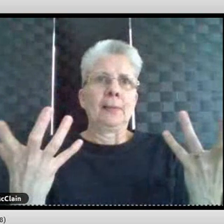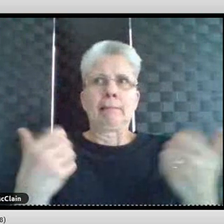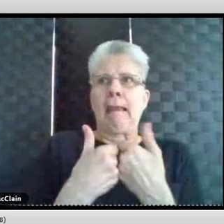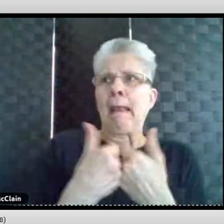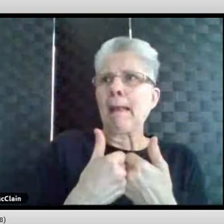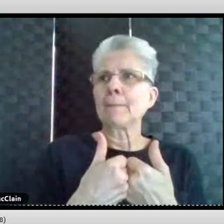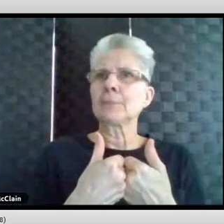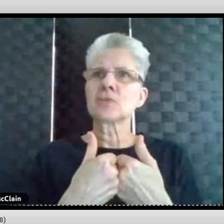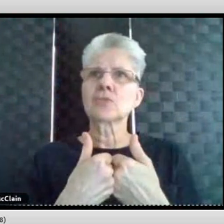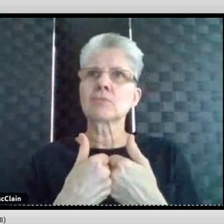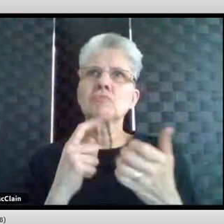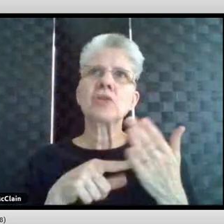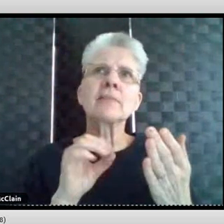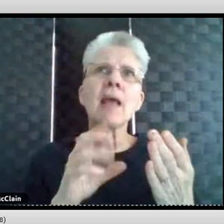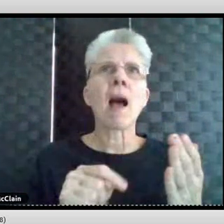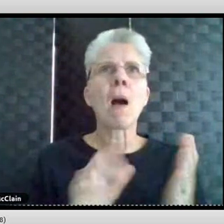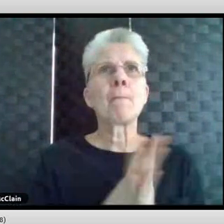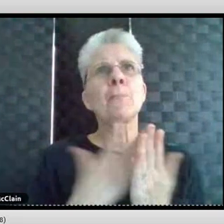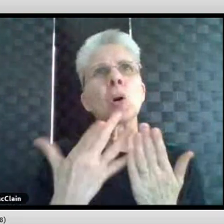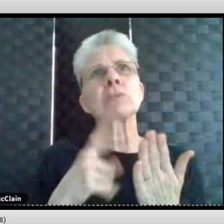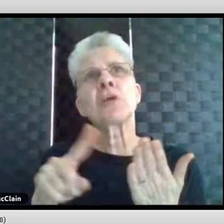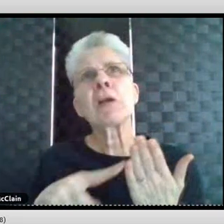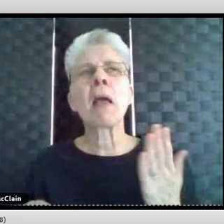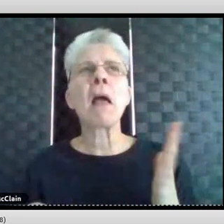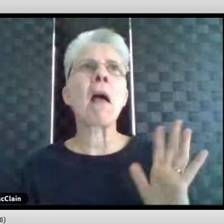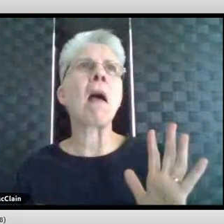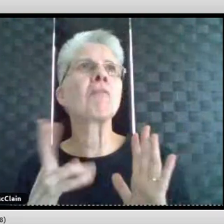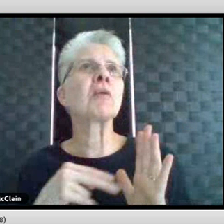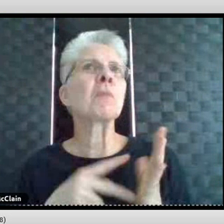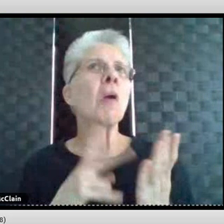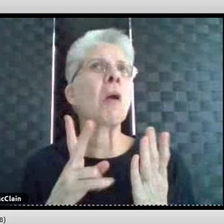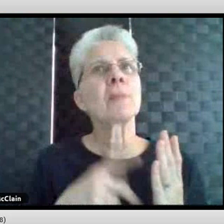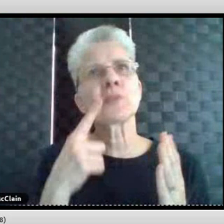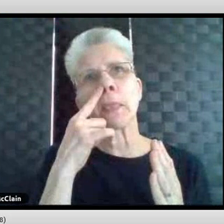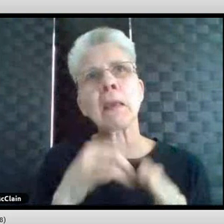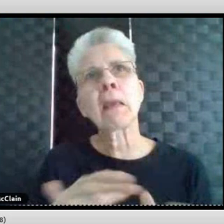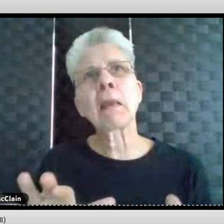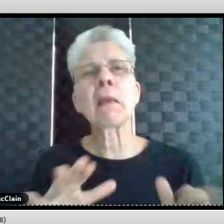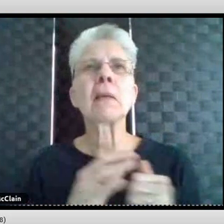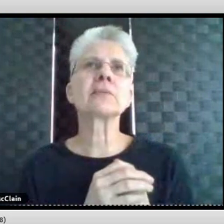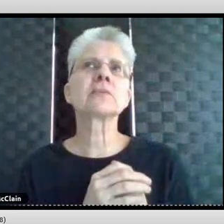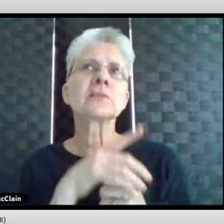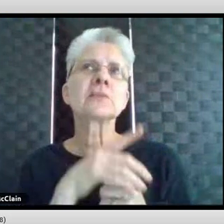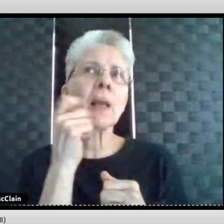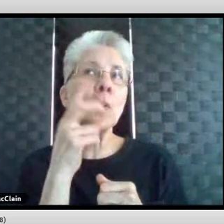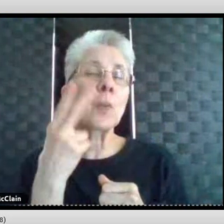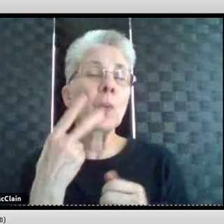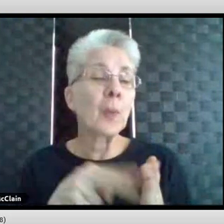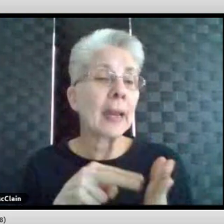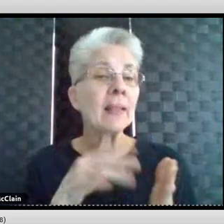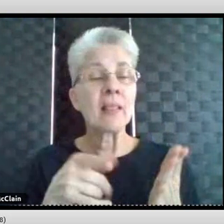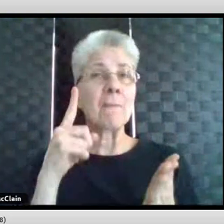books checked out, reading programs for the kids, summer reading." They may have tunnel vision as well, might they?